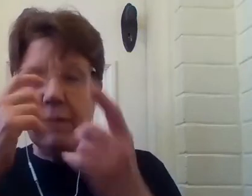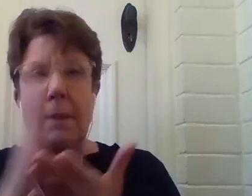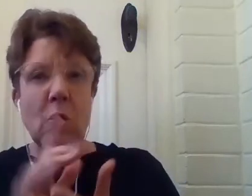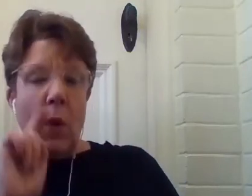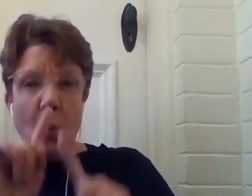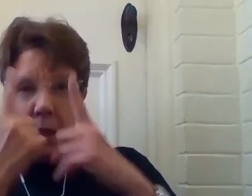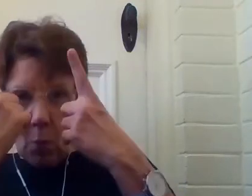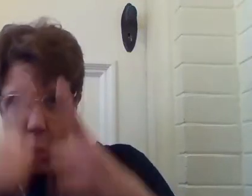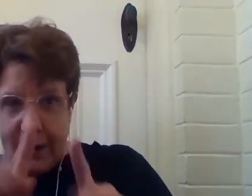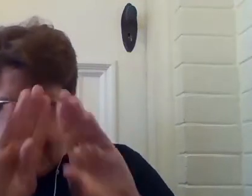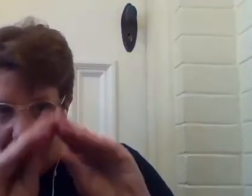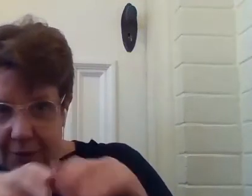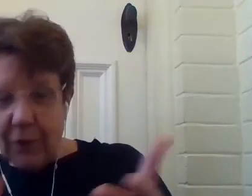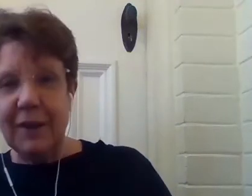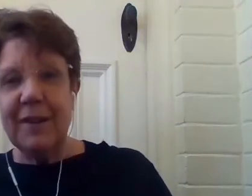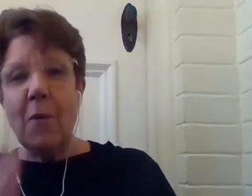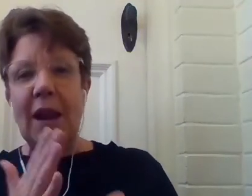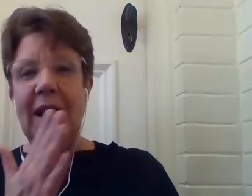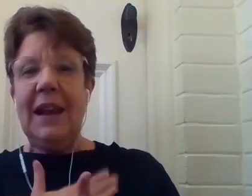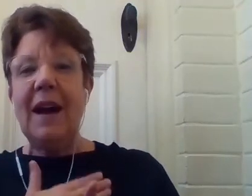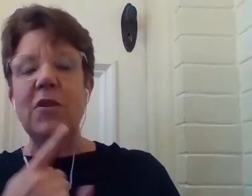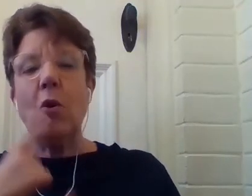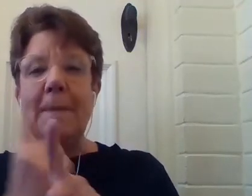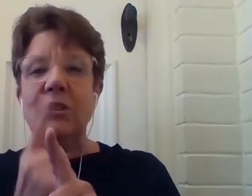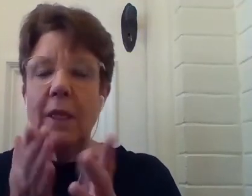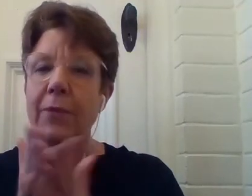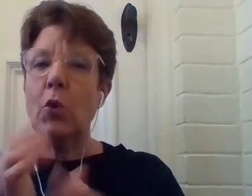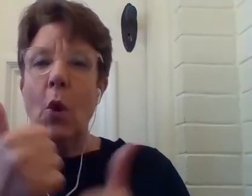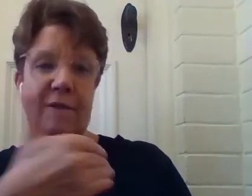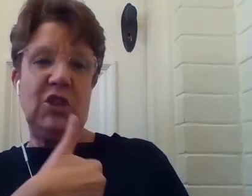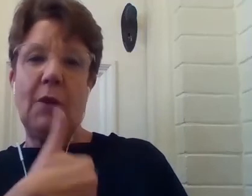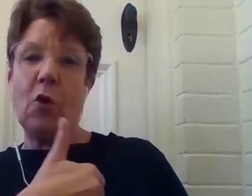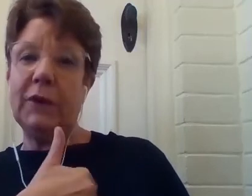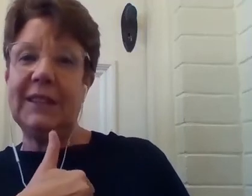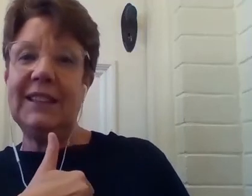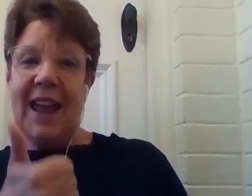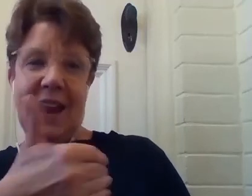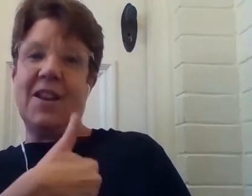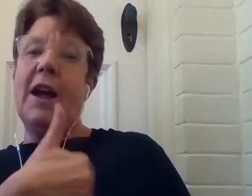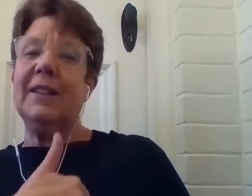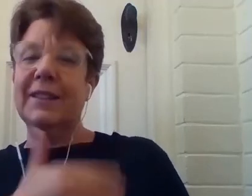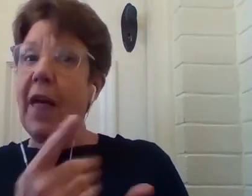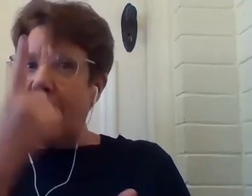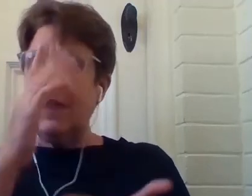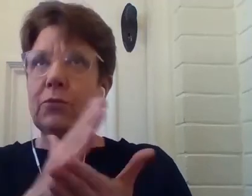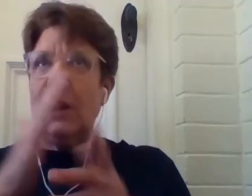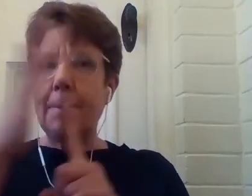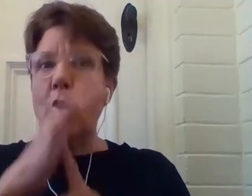your message of generosity and kindness, something to keep at the